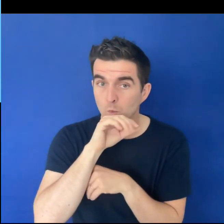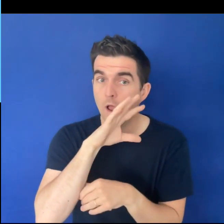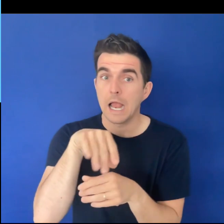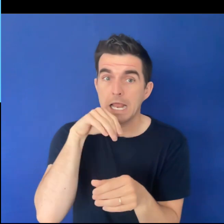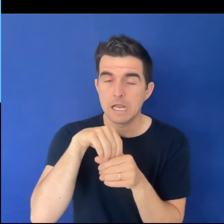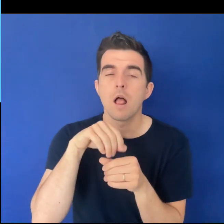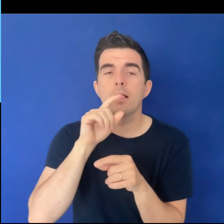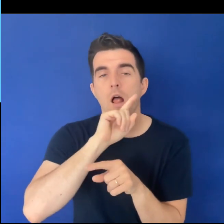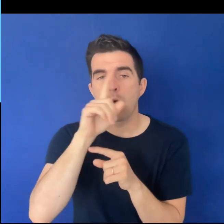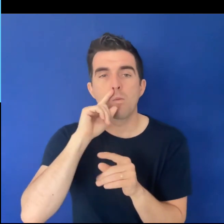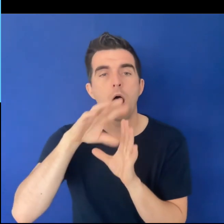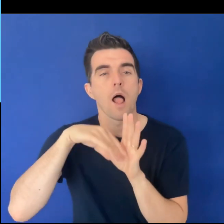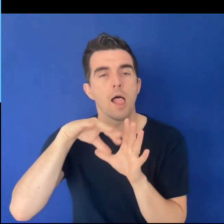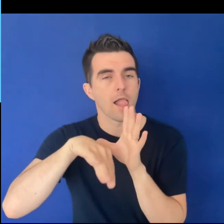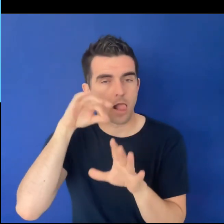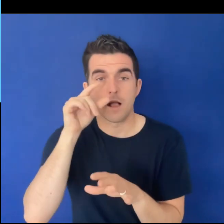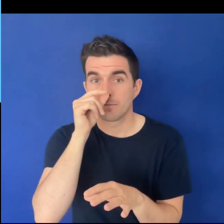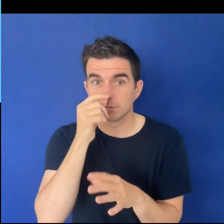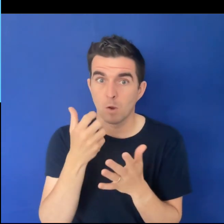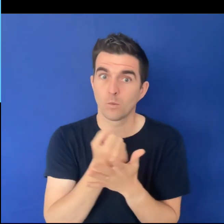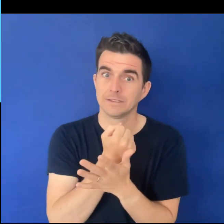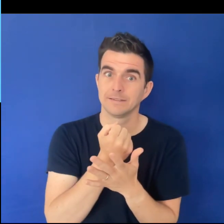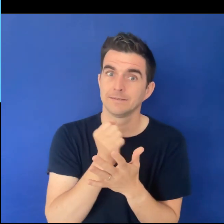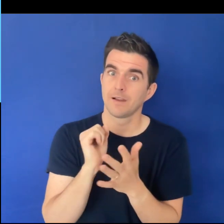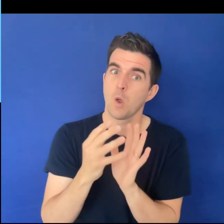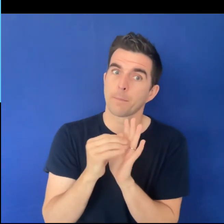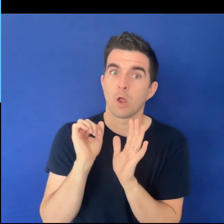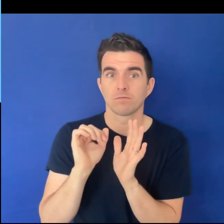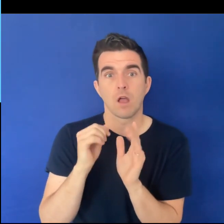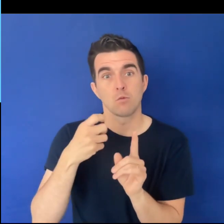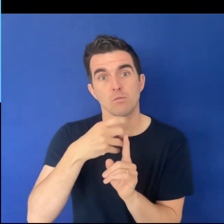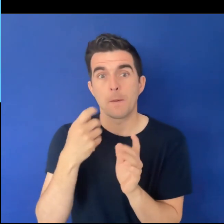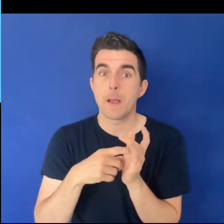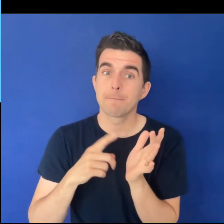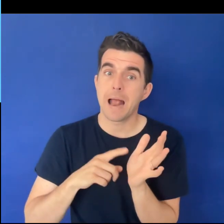drawing to maybe win a copy of Rainbow Billy: The Curse of the Leviathan.